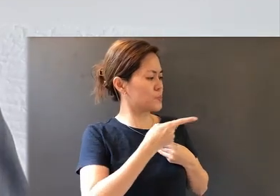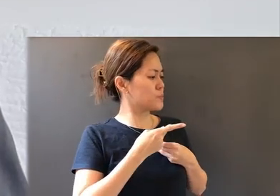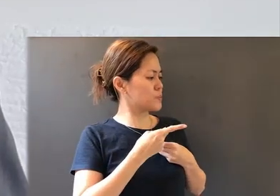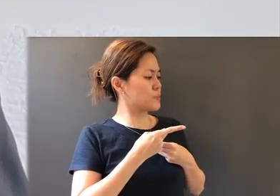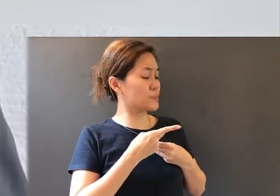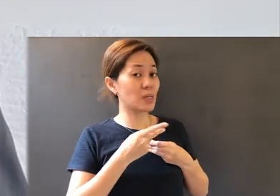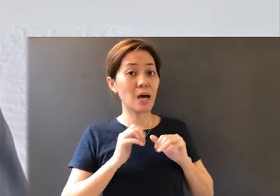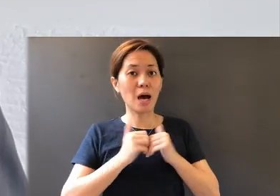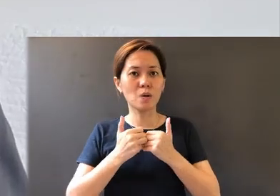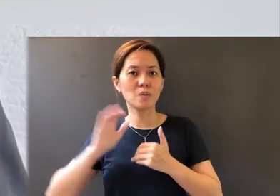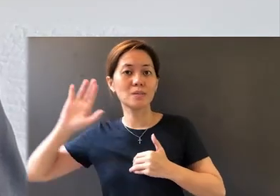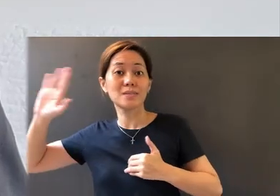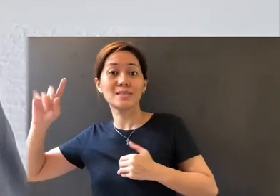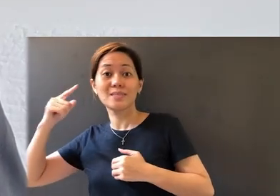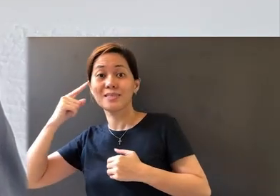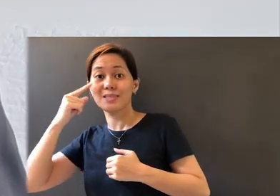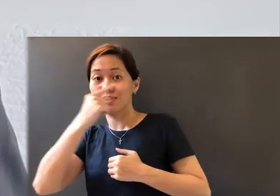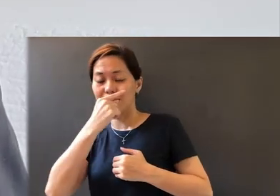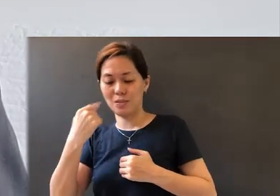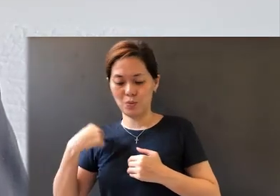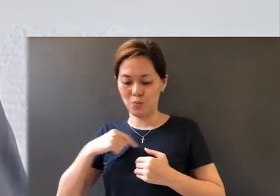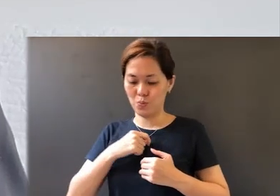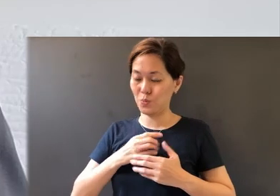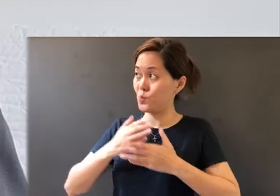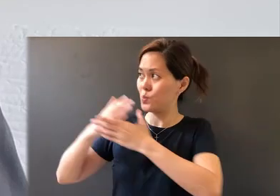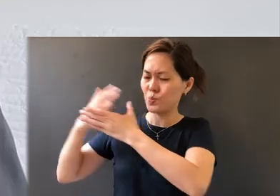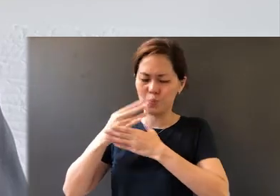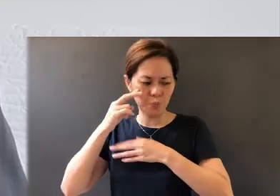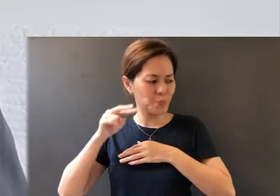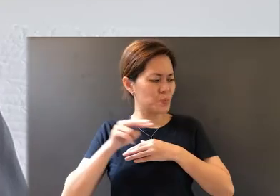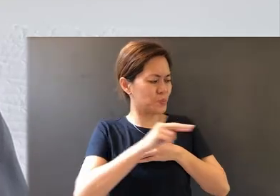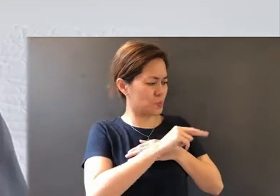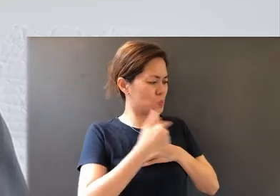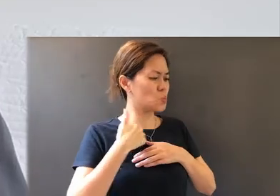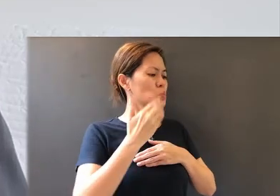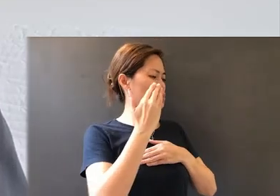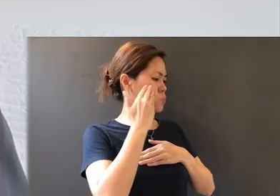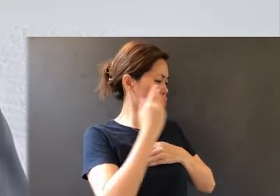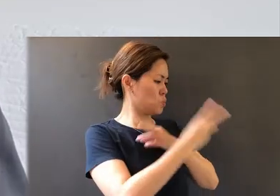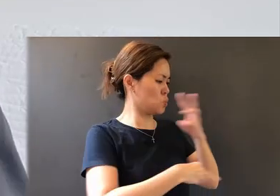eyes - that the world is going to pass away.